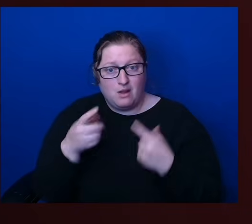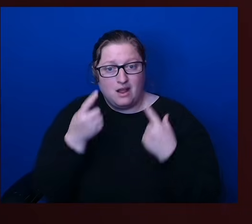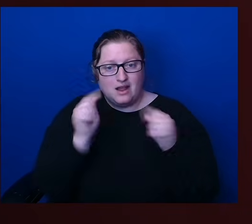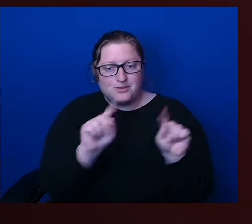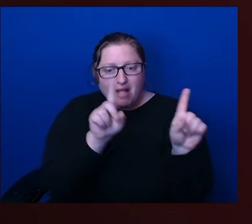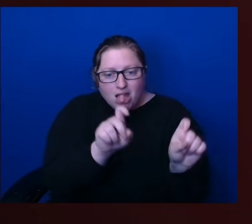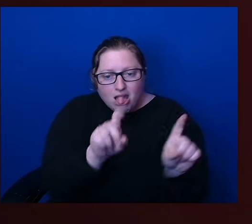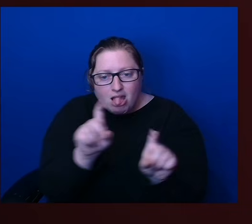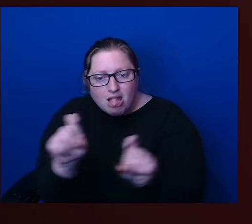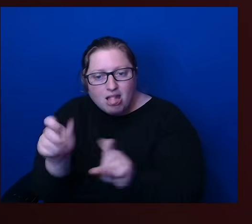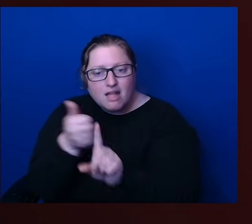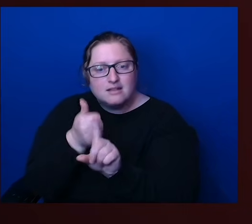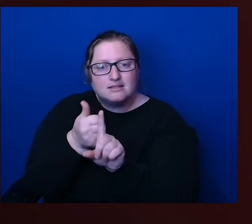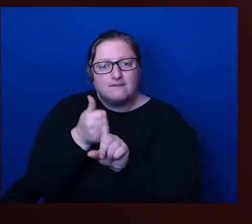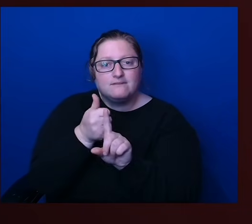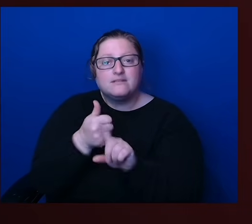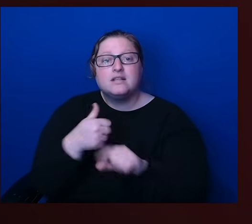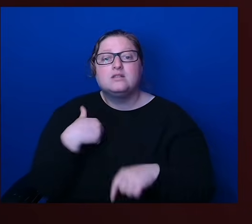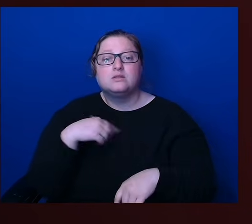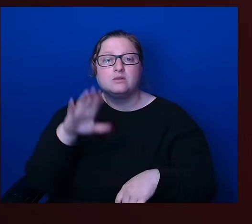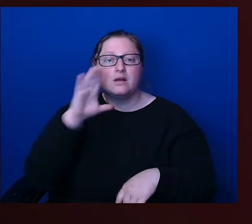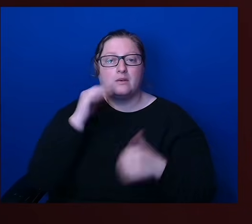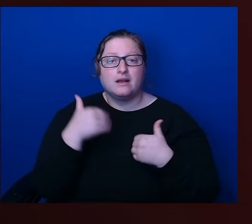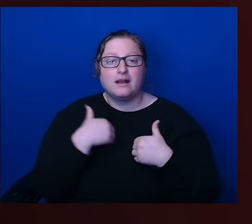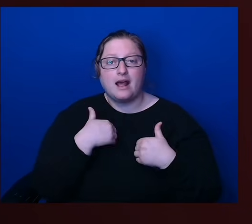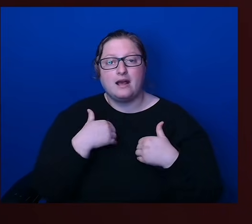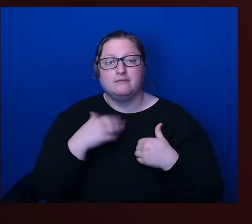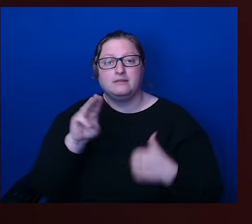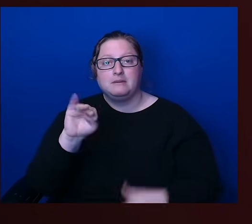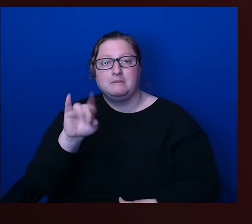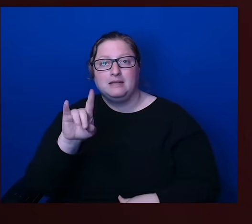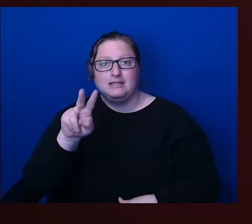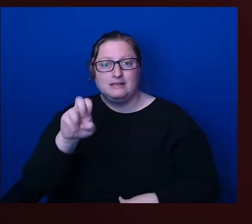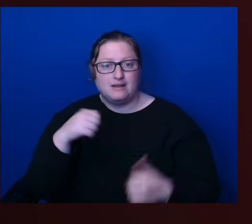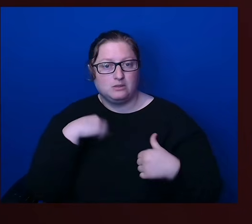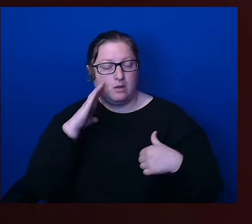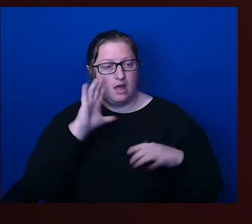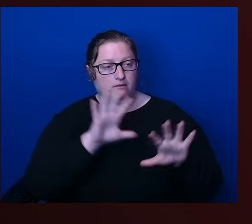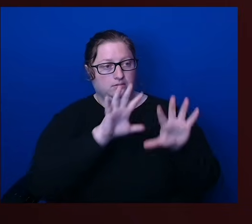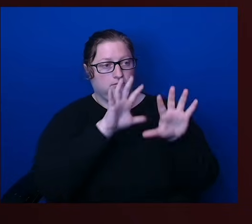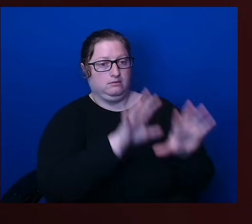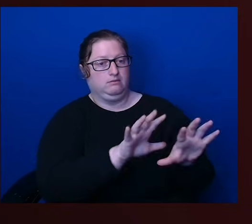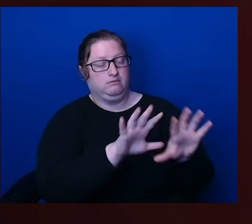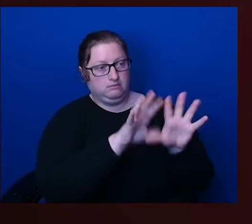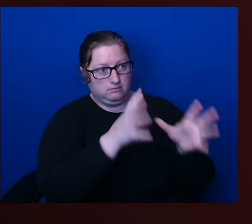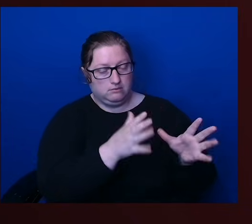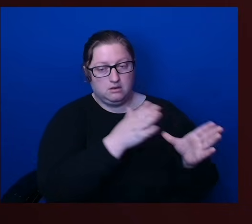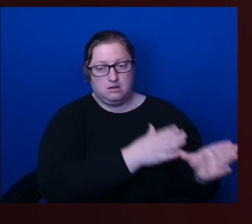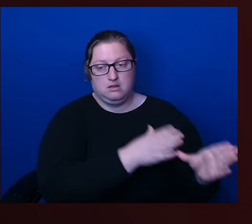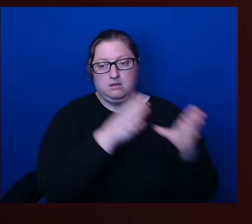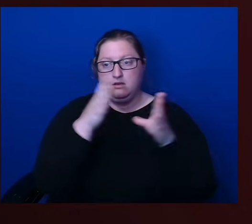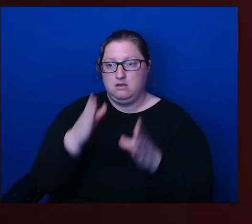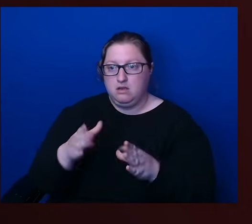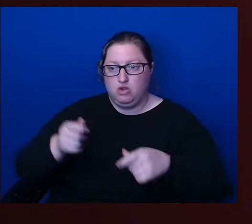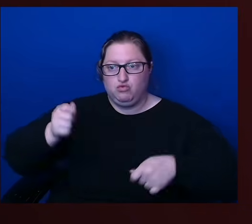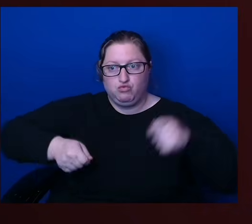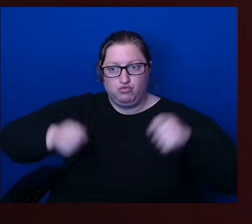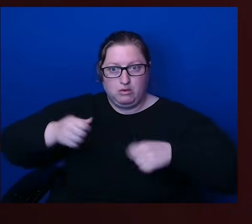device on mini device one, I'd have the VCV Rack drum machine on mini device number two. You should all be getting worried right now,